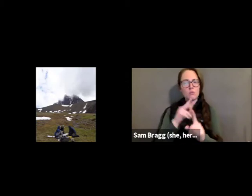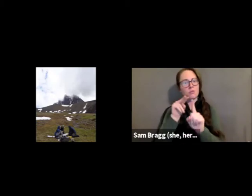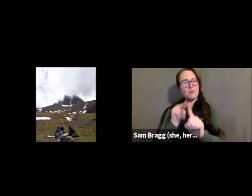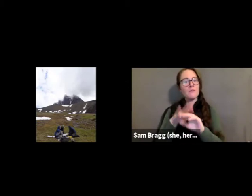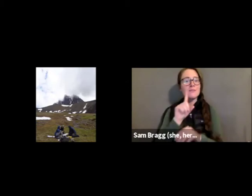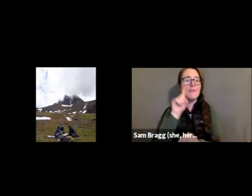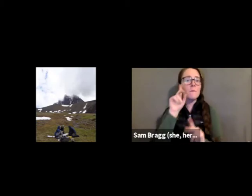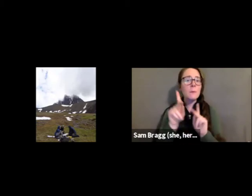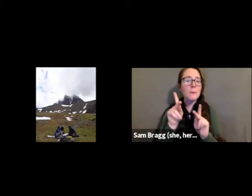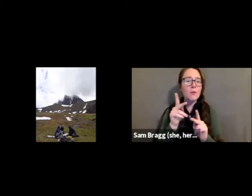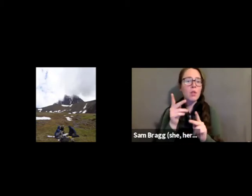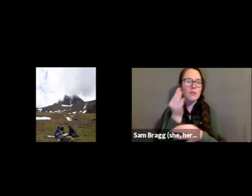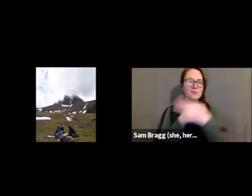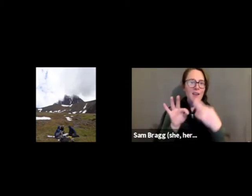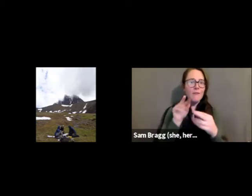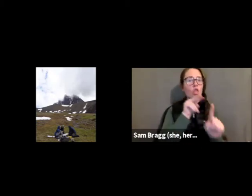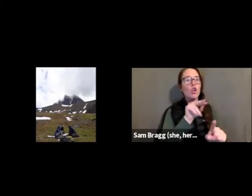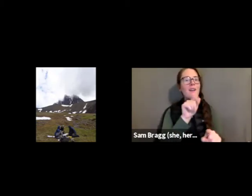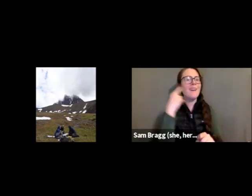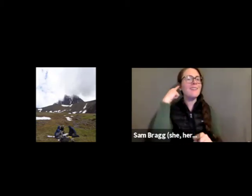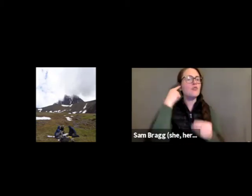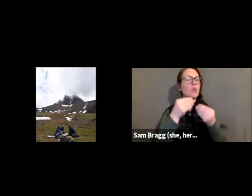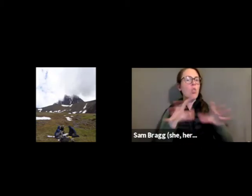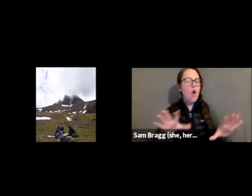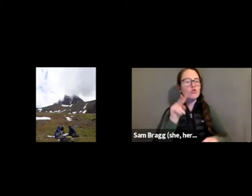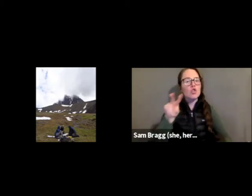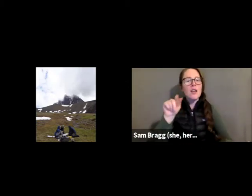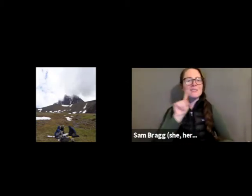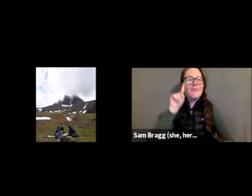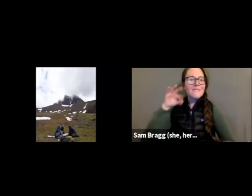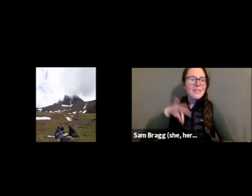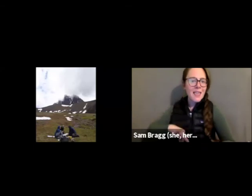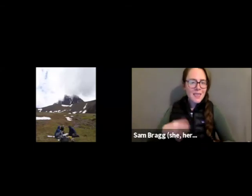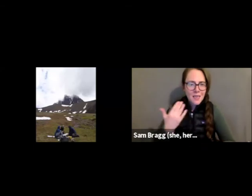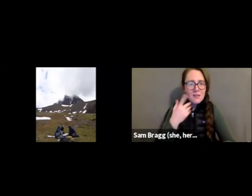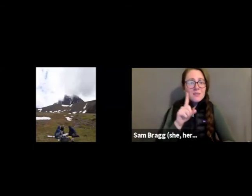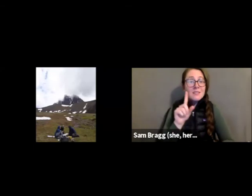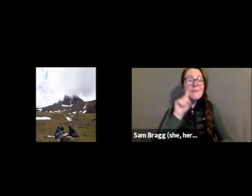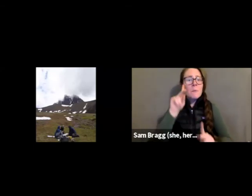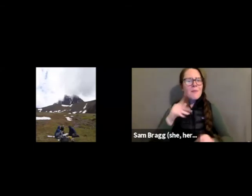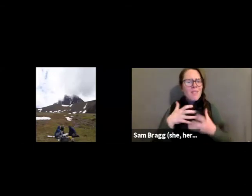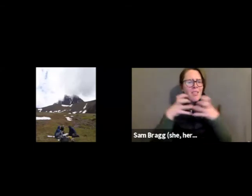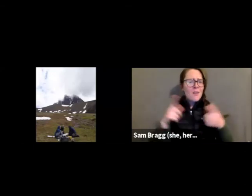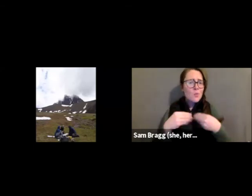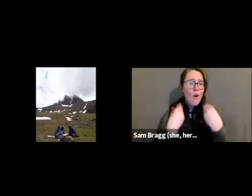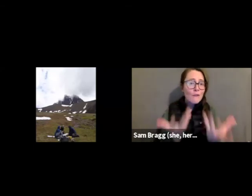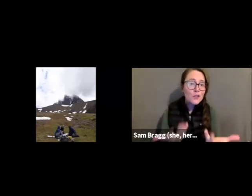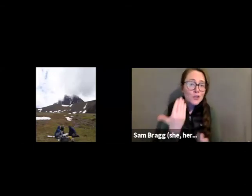gain death gain is a shift a view on deaf people instead of looking at deaf people as hearing loss